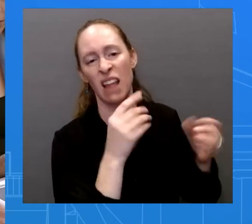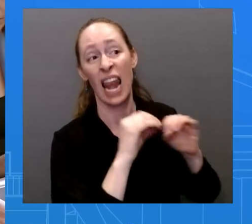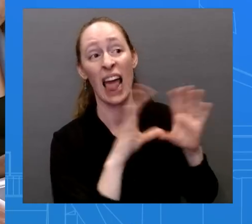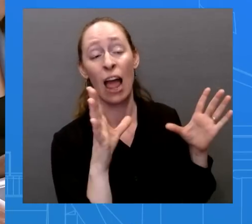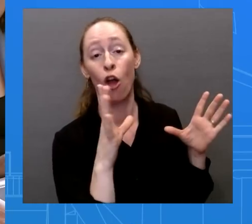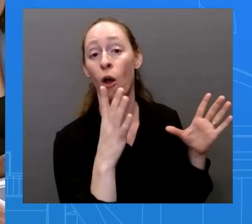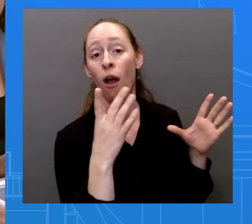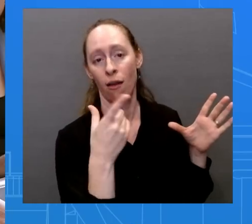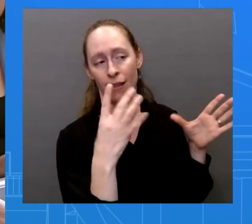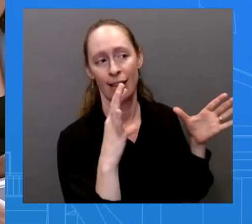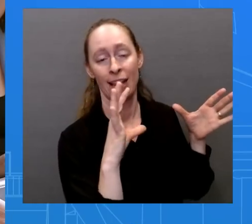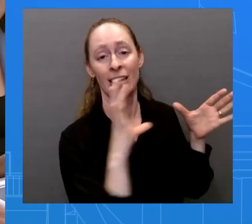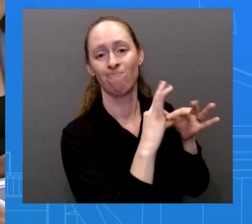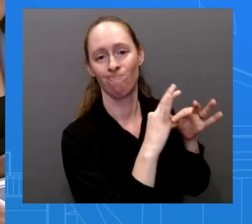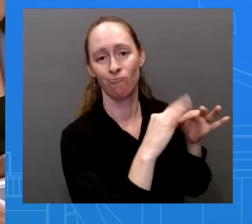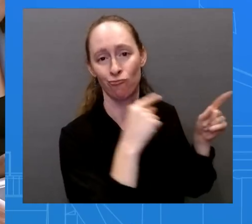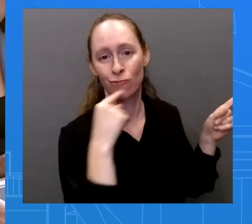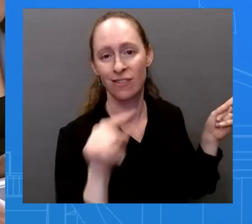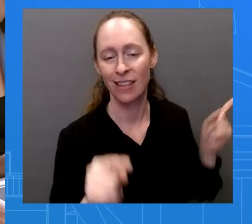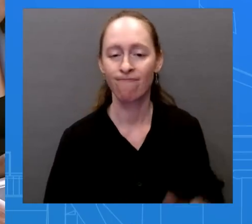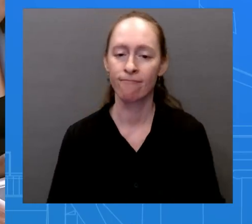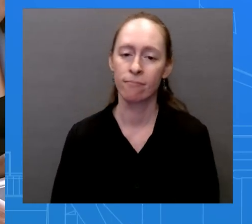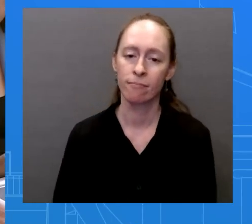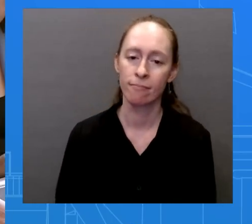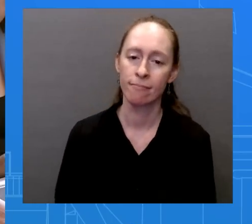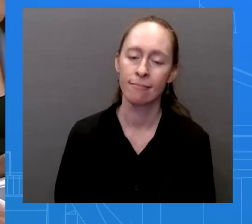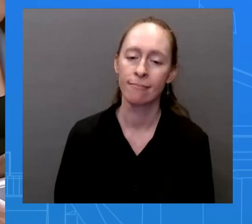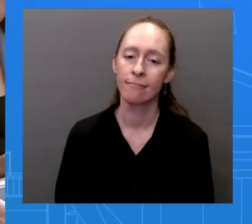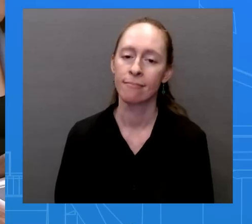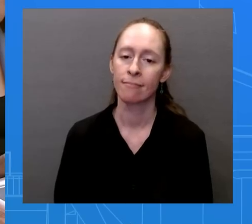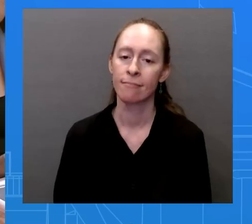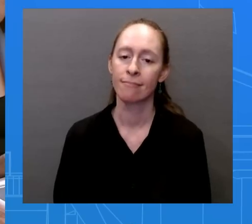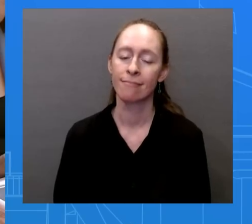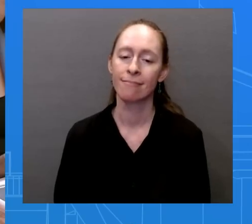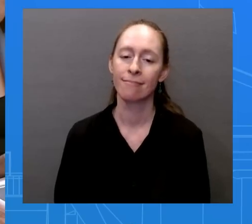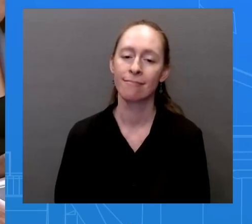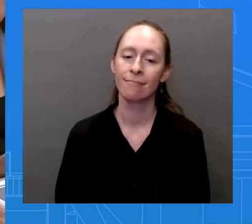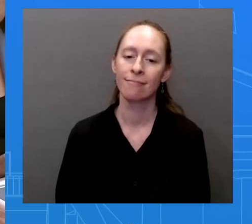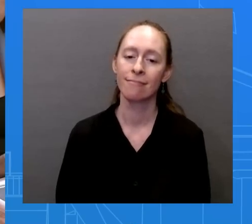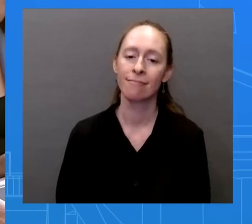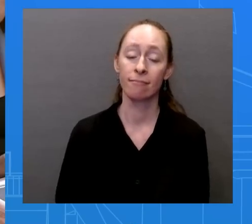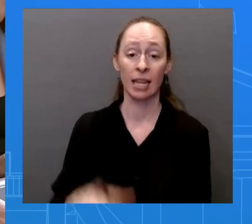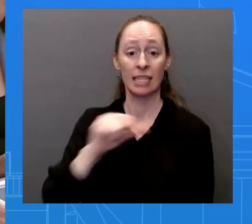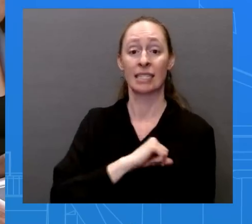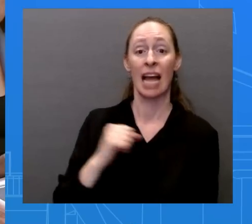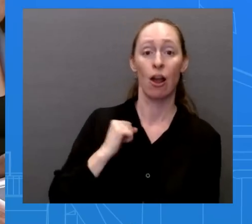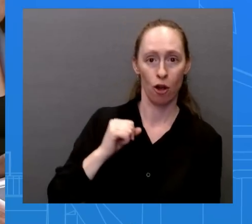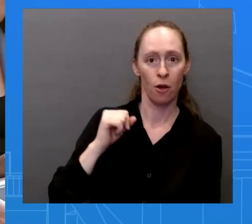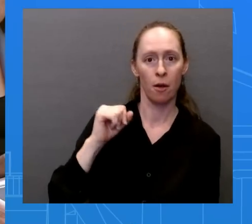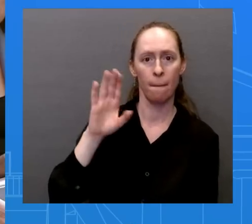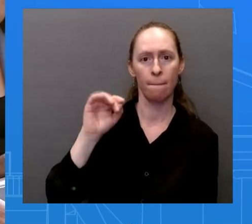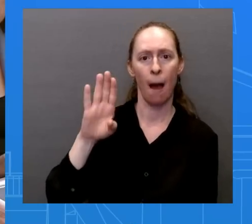has proposed that the U.S. basically stop selling arms to Saudi Arabia.